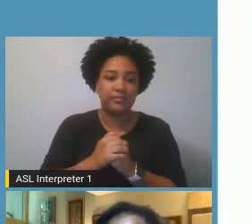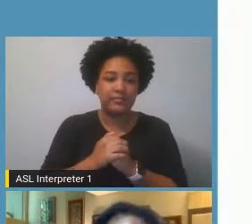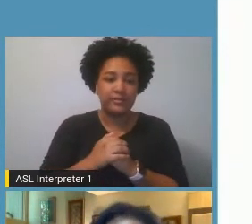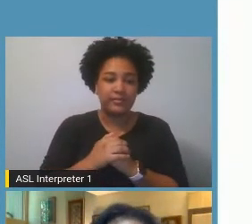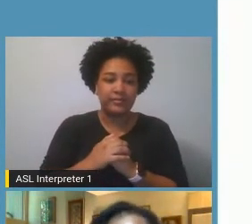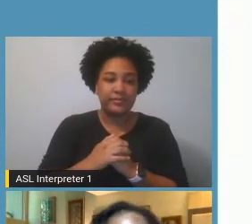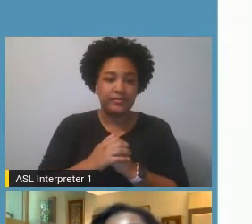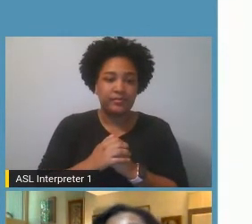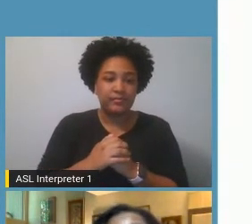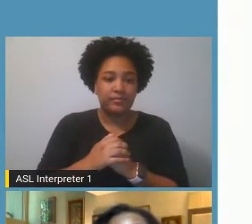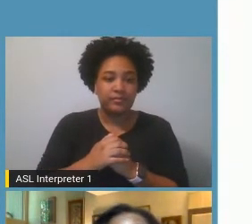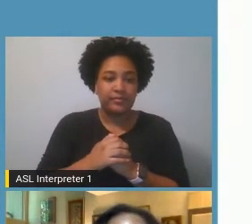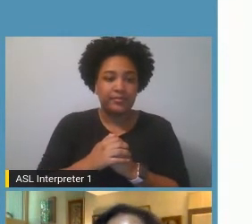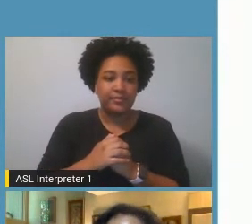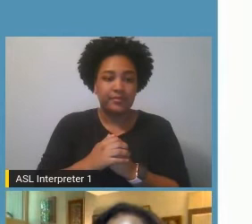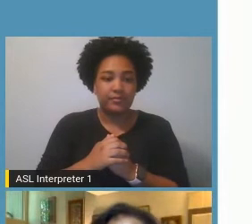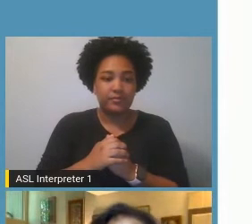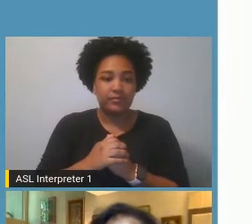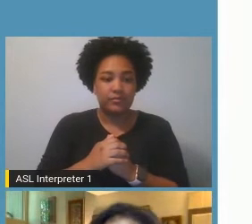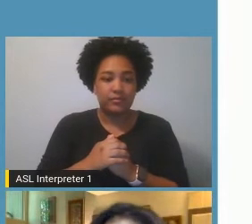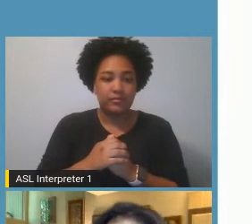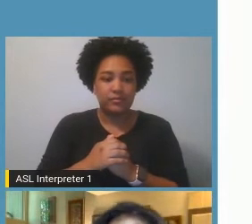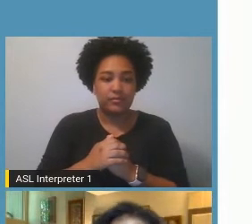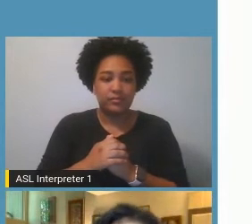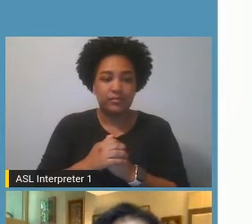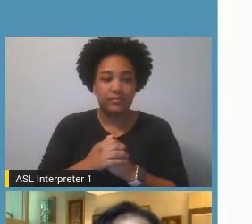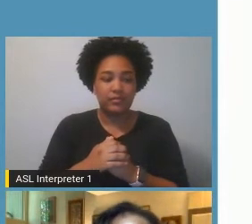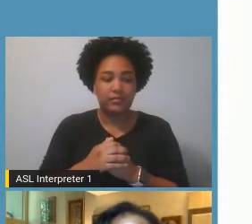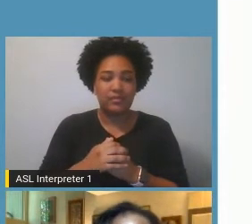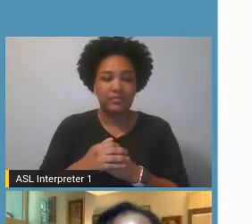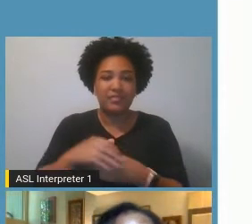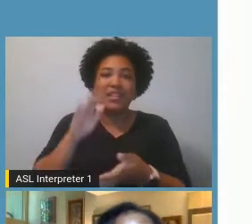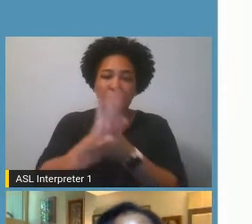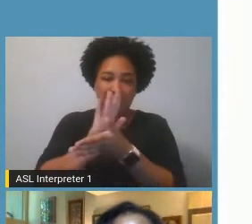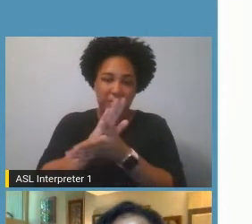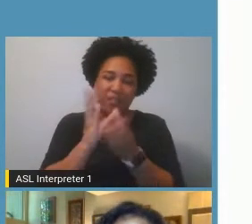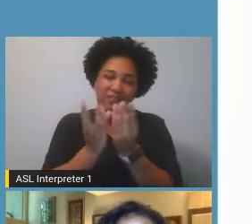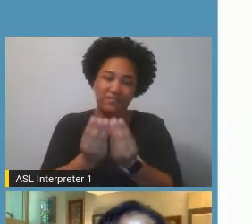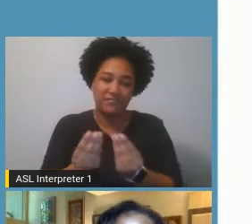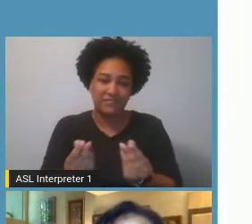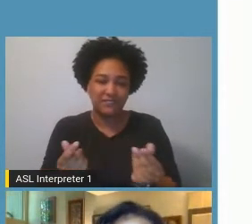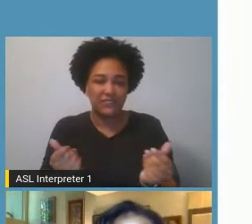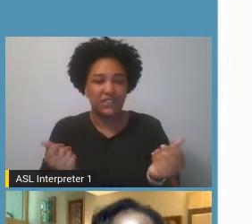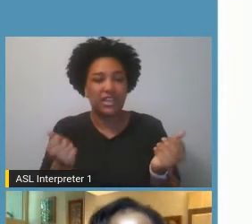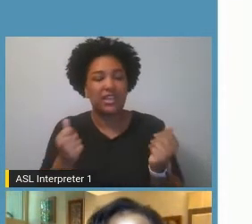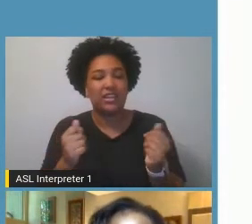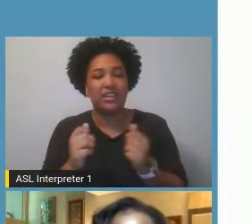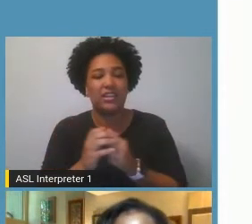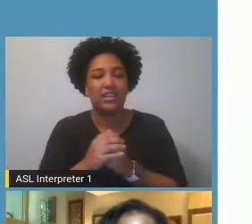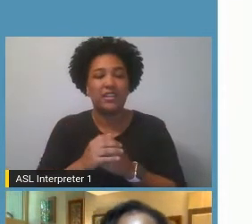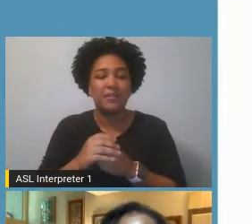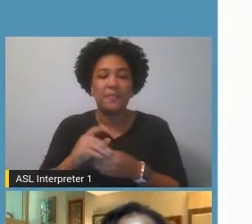were decaying, the paper was fragile in these digitization projects have been useful